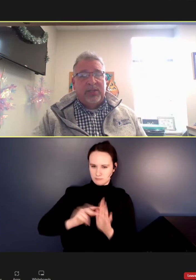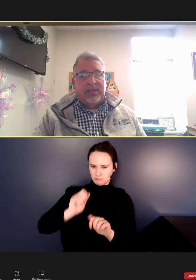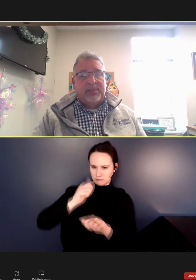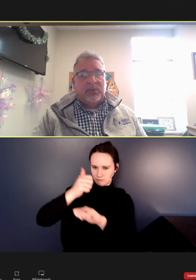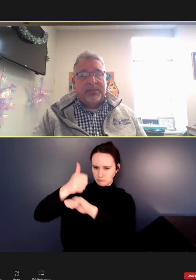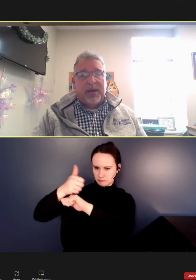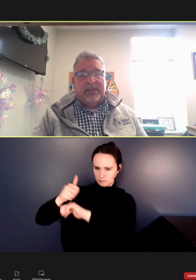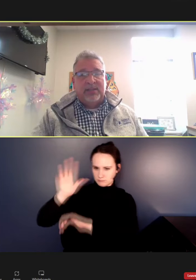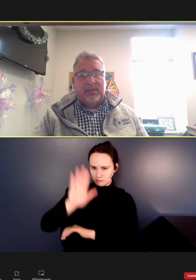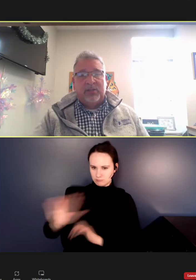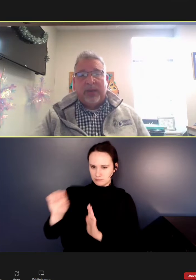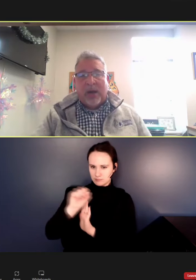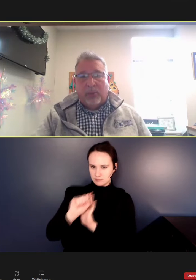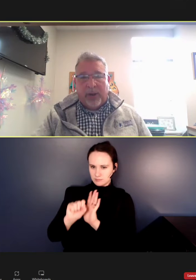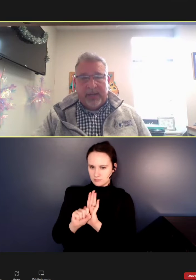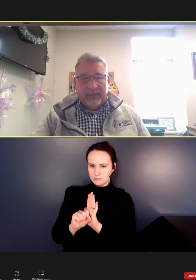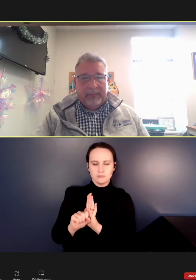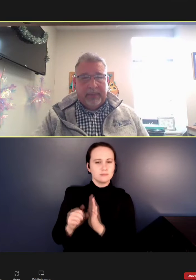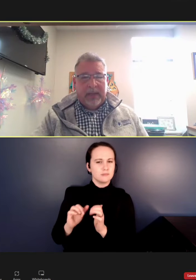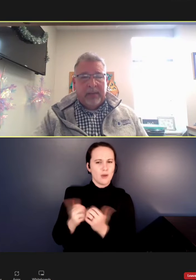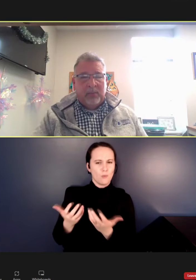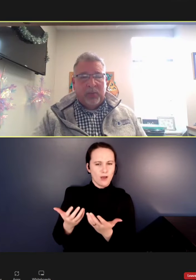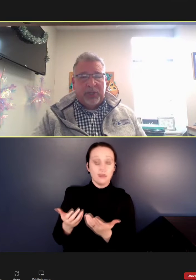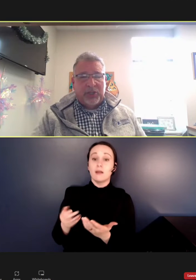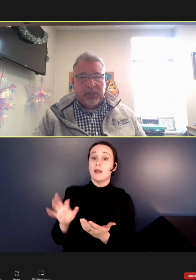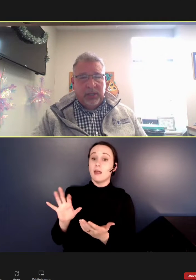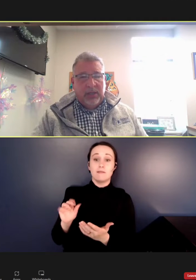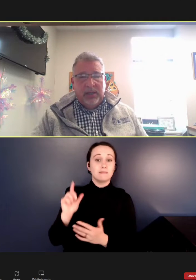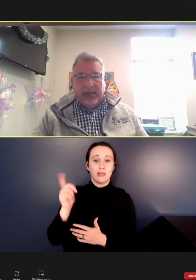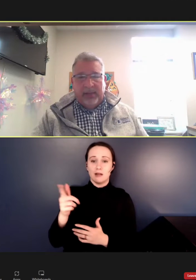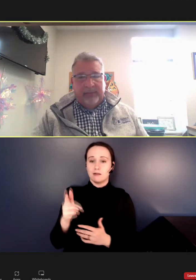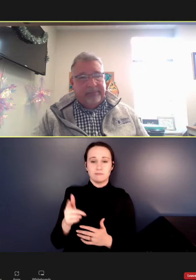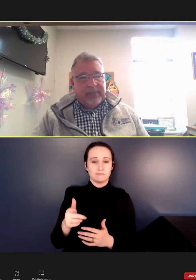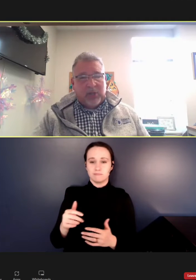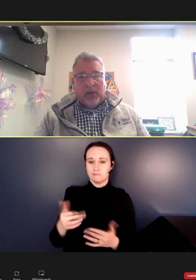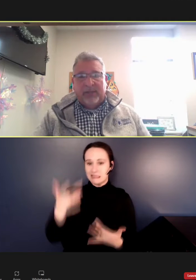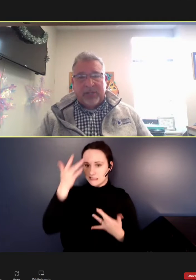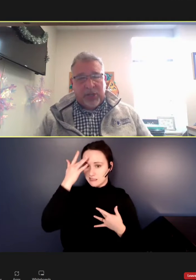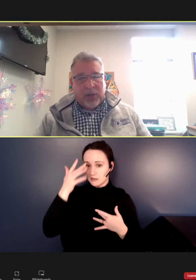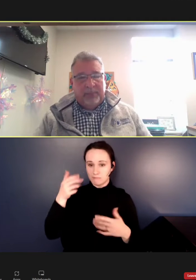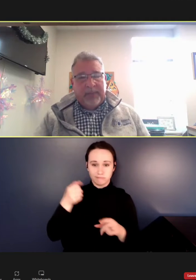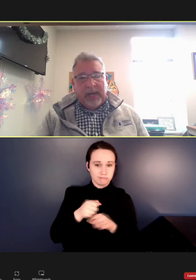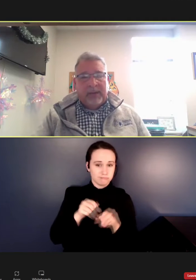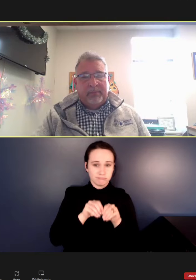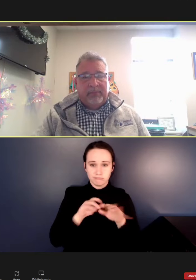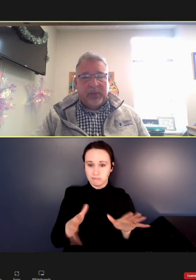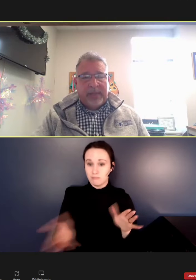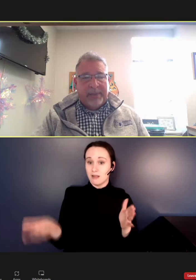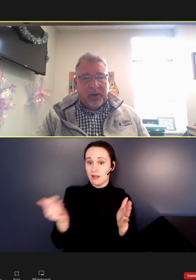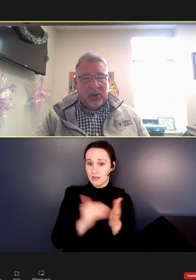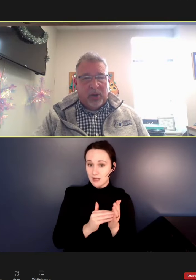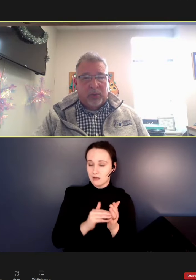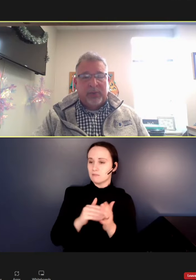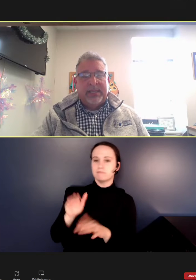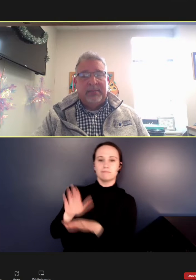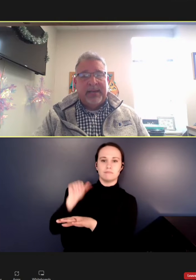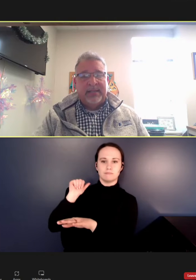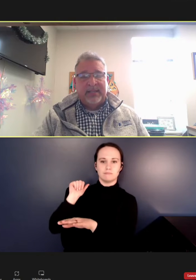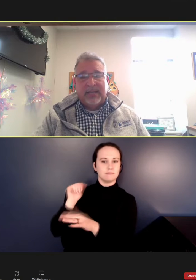use them to respond to an outbreak, which as all of us know, those happen on a routine basis